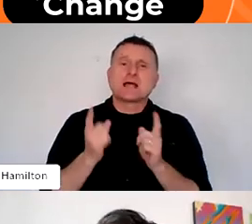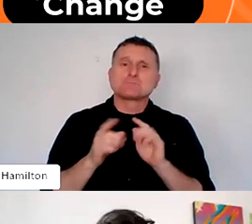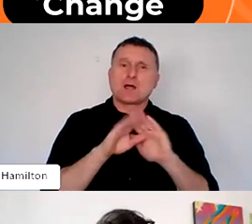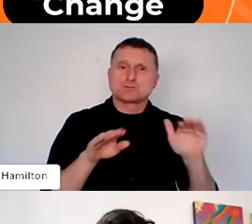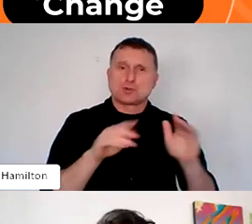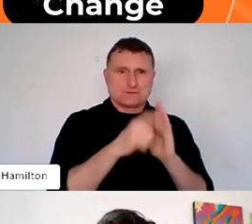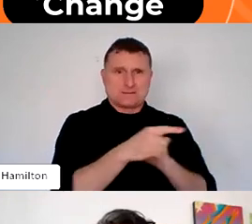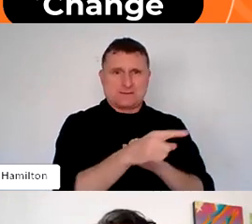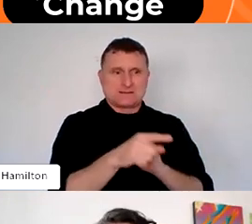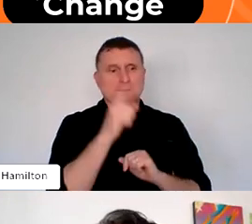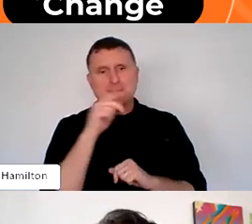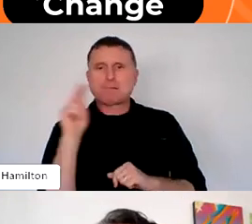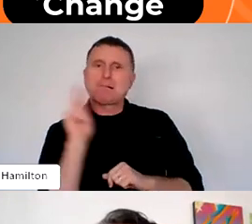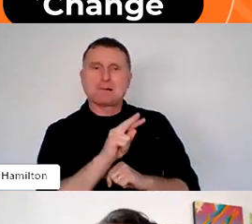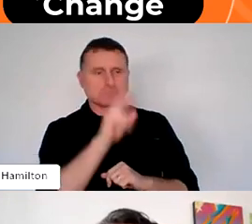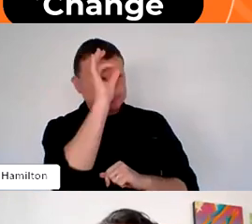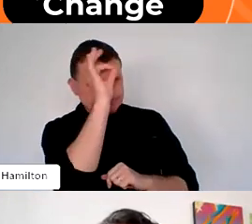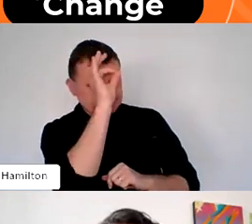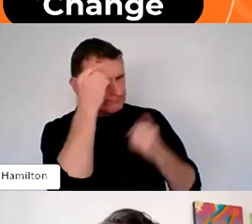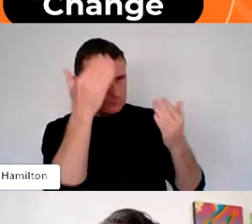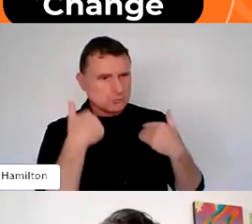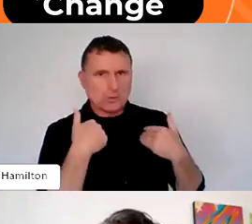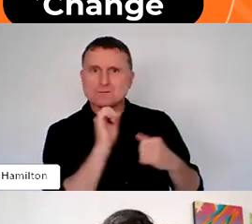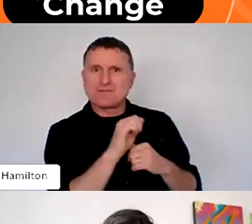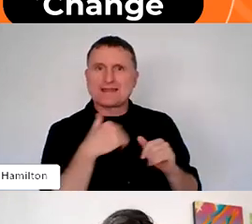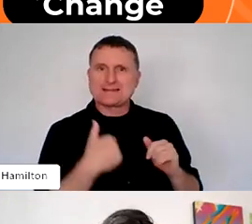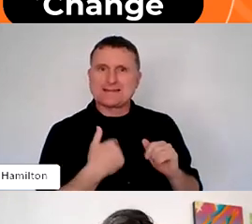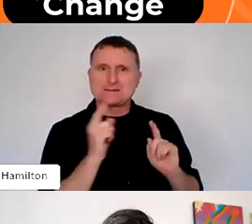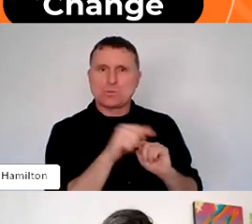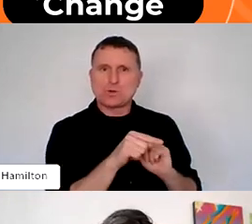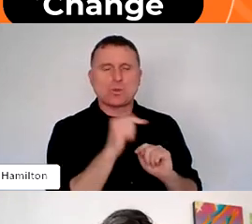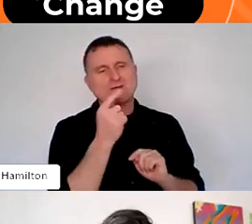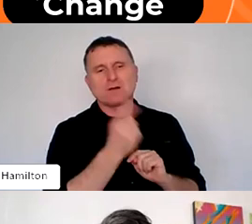their needs that led to the situation that has them suspended. And it's